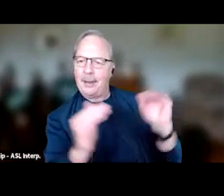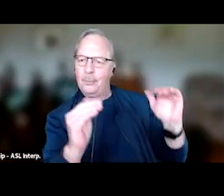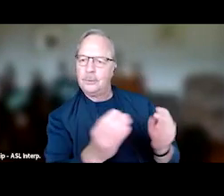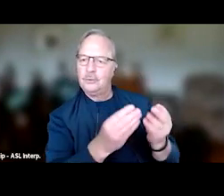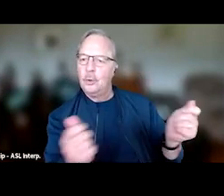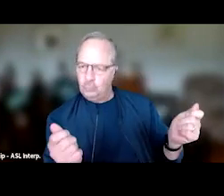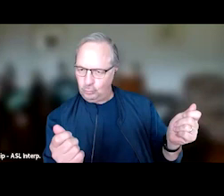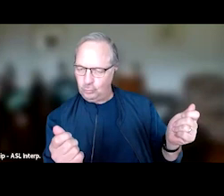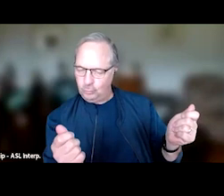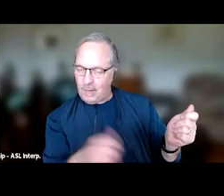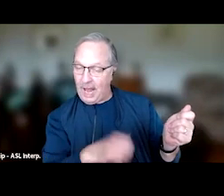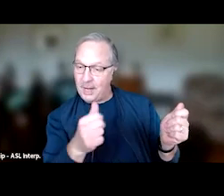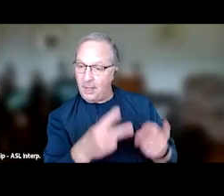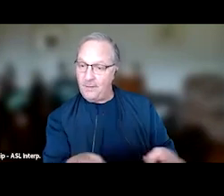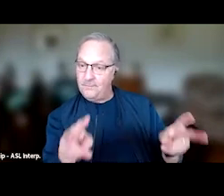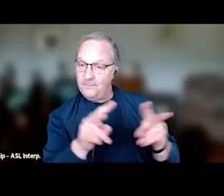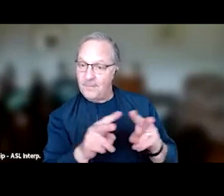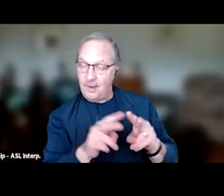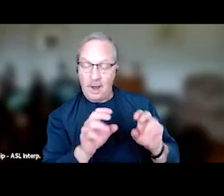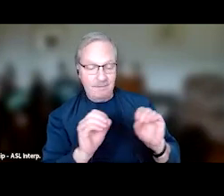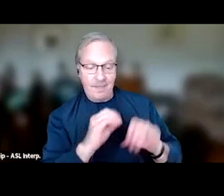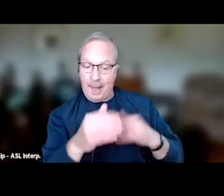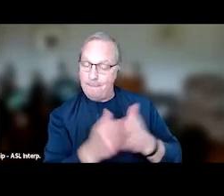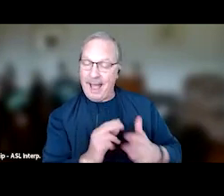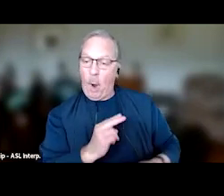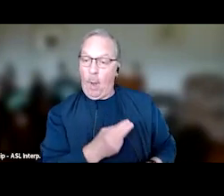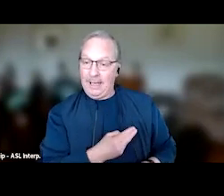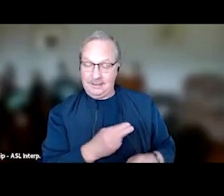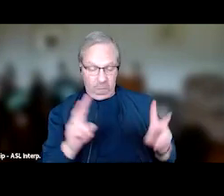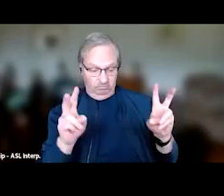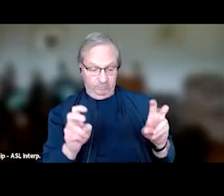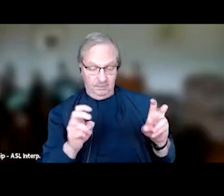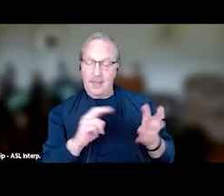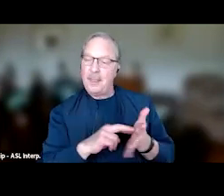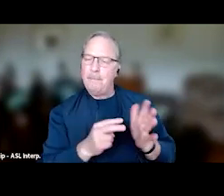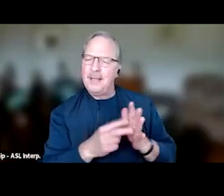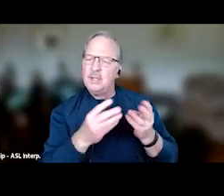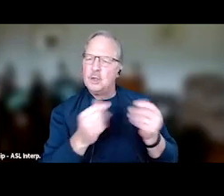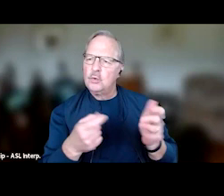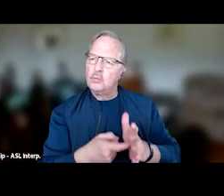Another value is nothing about us without meaning that solutions require substantive